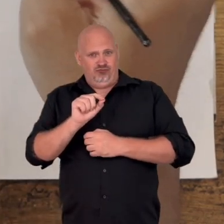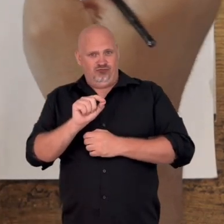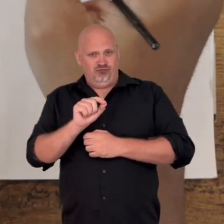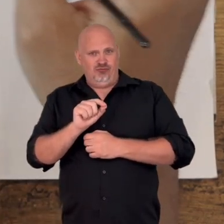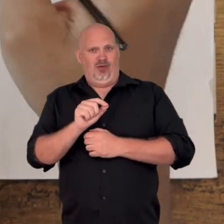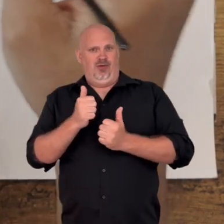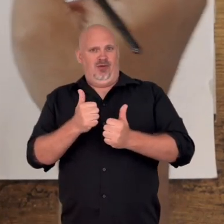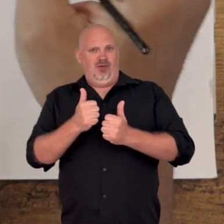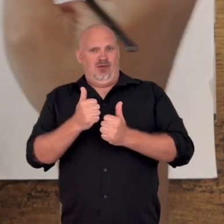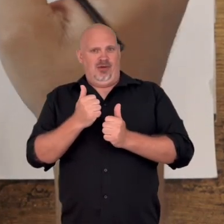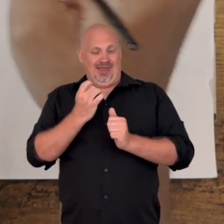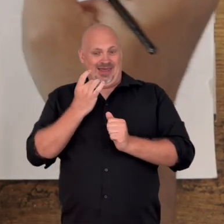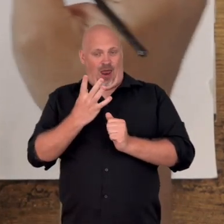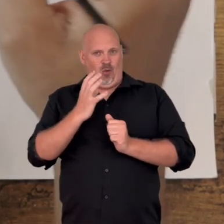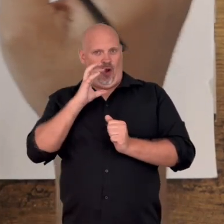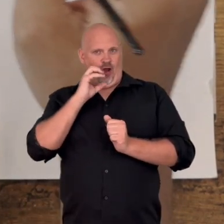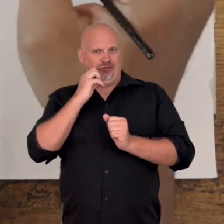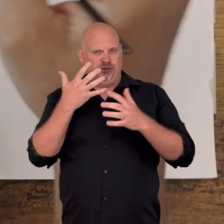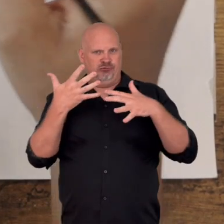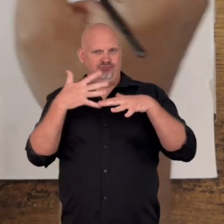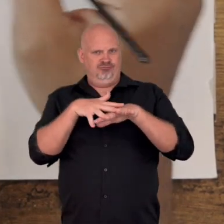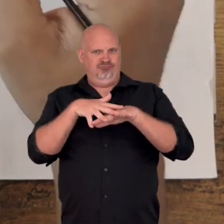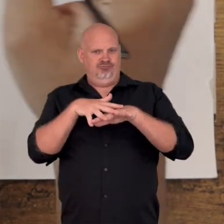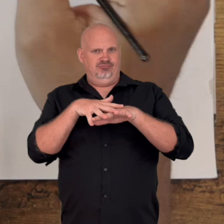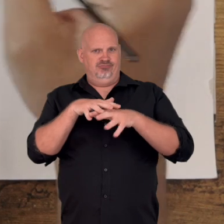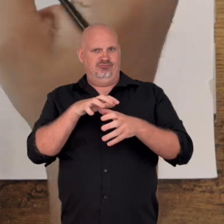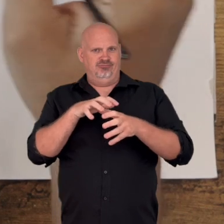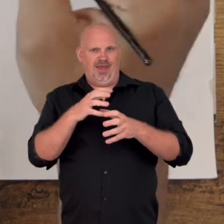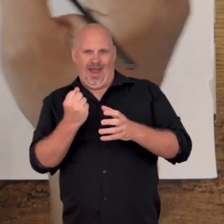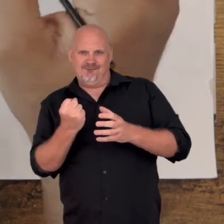and now you have the mixture between the light red and the dark red